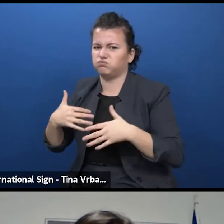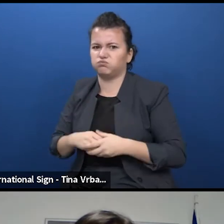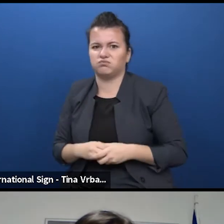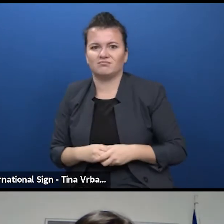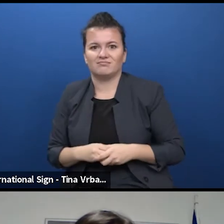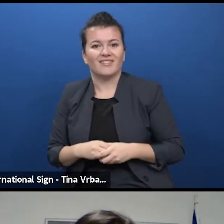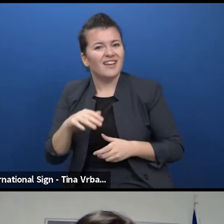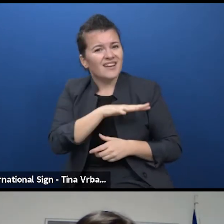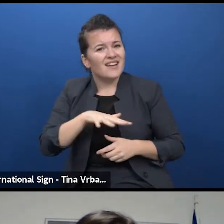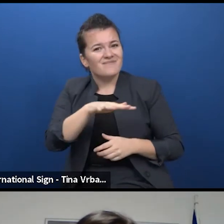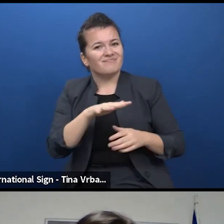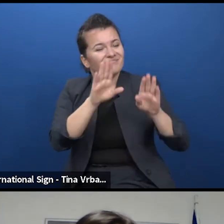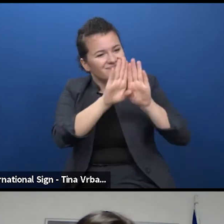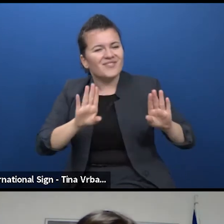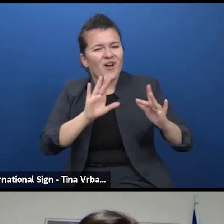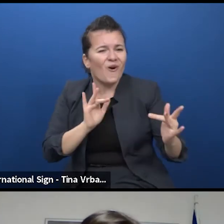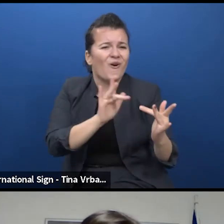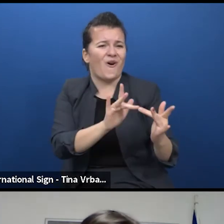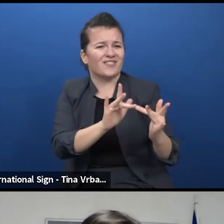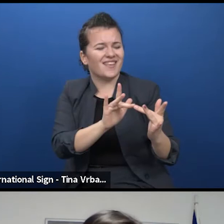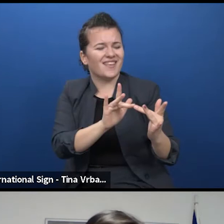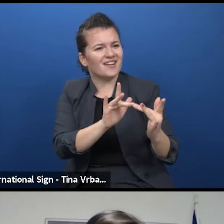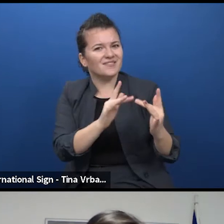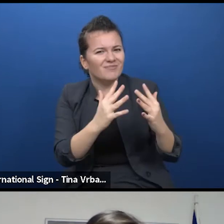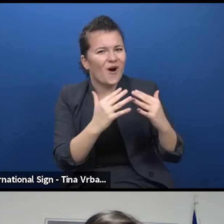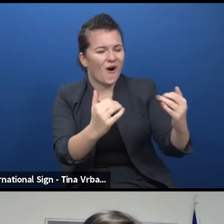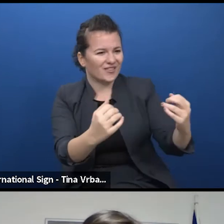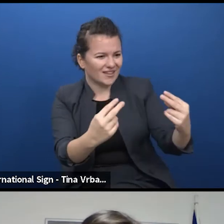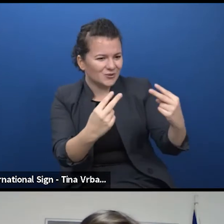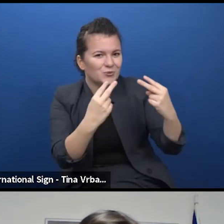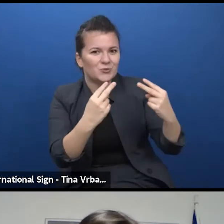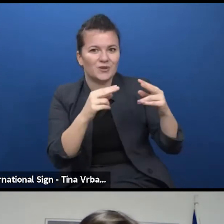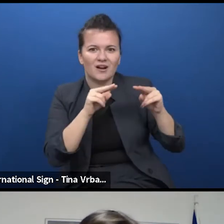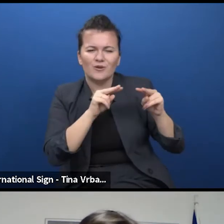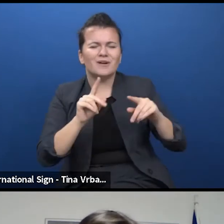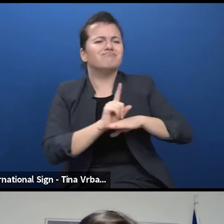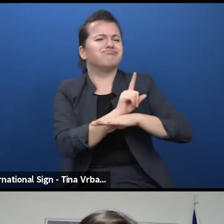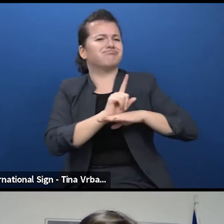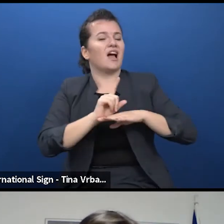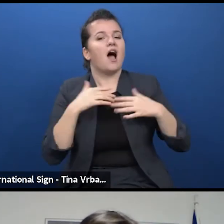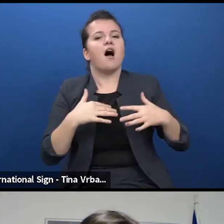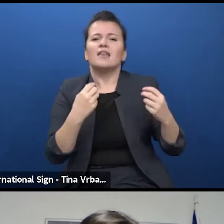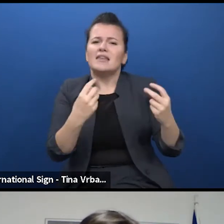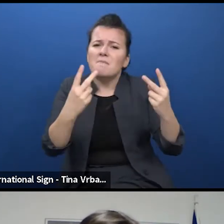the direct contact, the proximity plays an extremely important and decisive role.